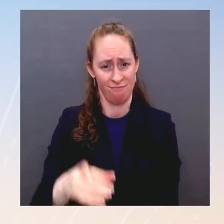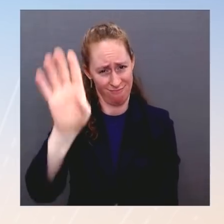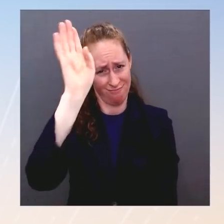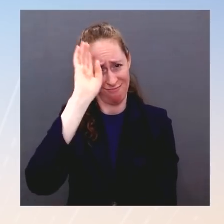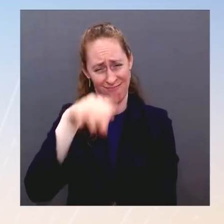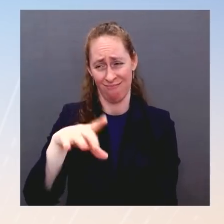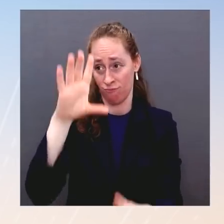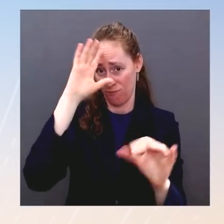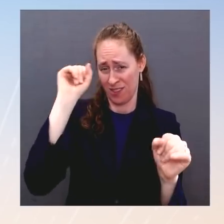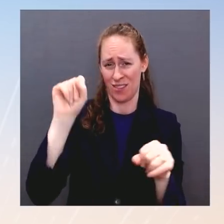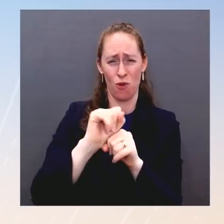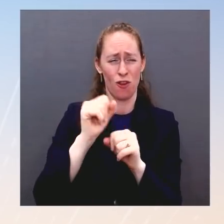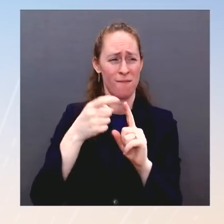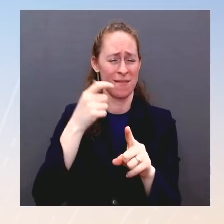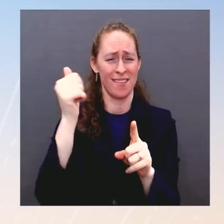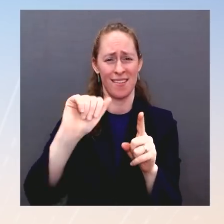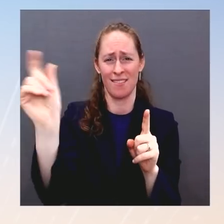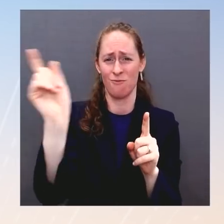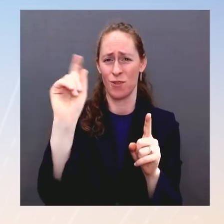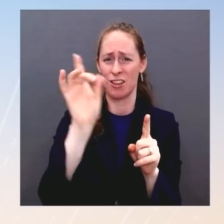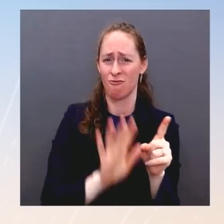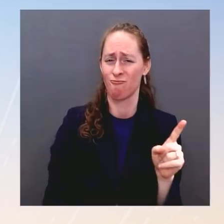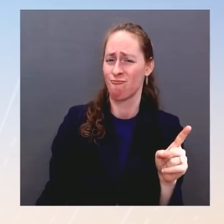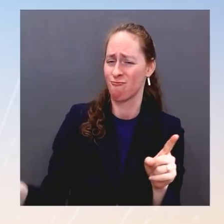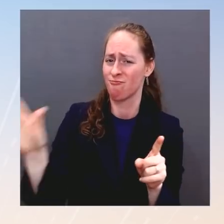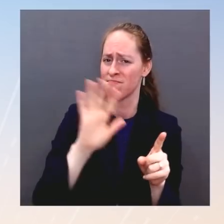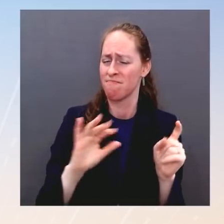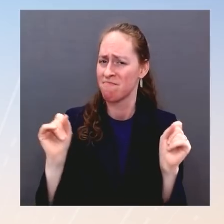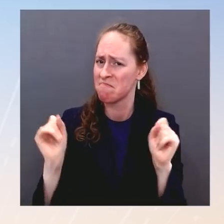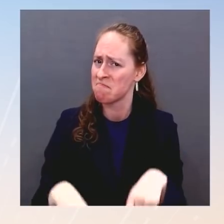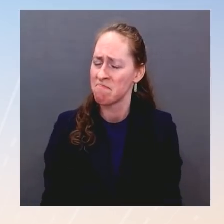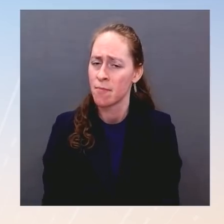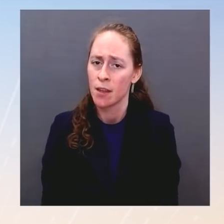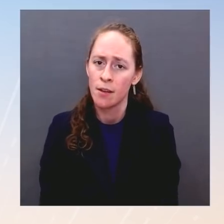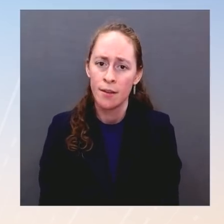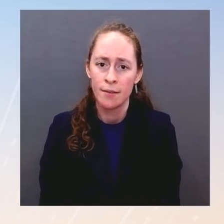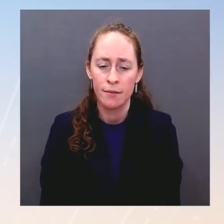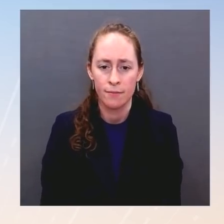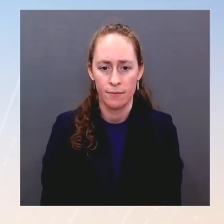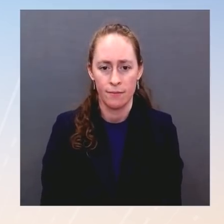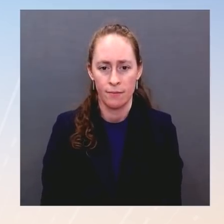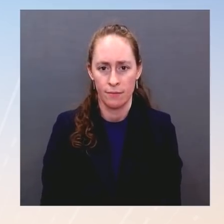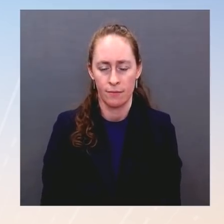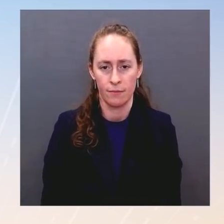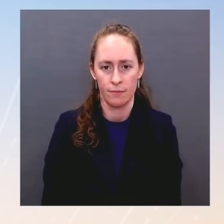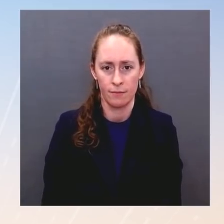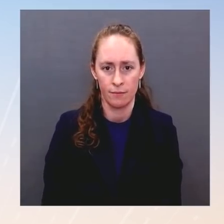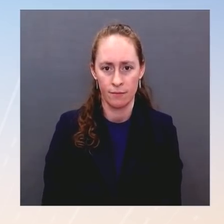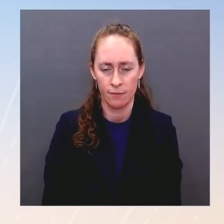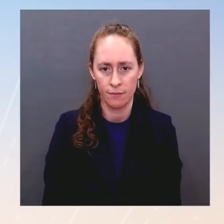he is traveling to Delaware for the memorial service of a family member. And he will be --